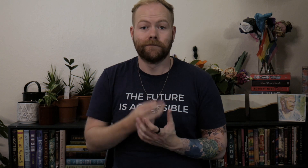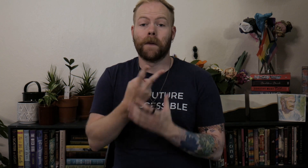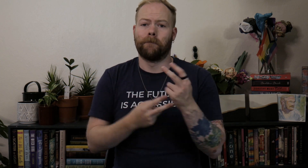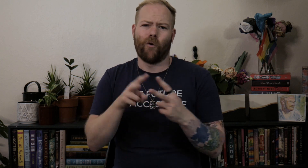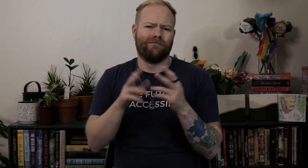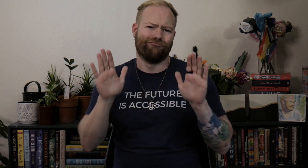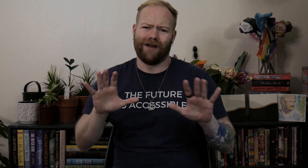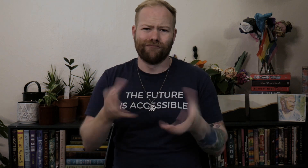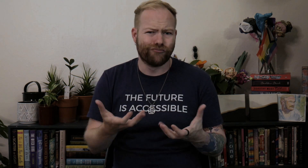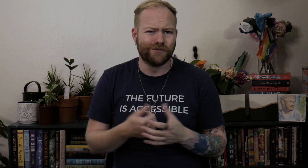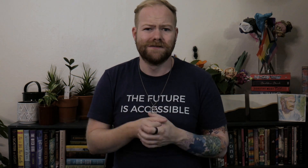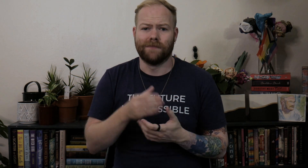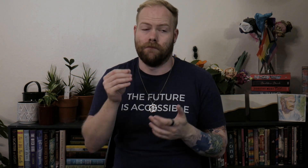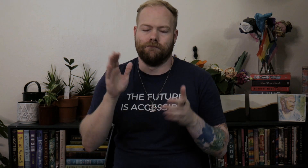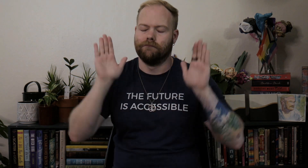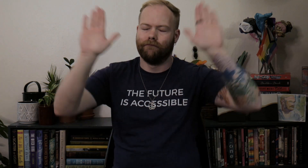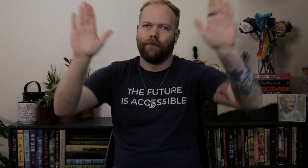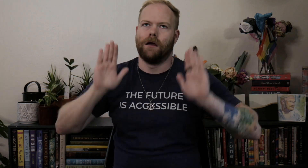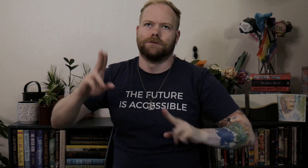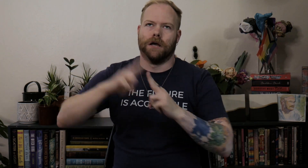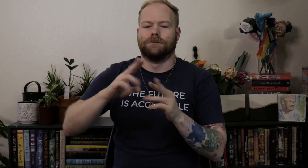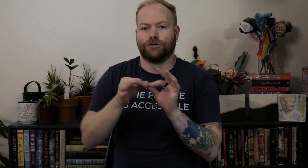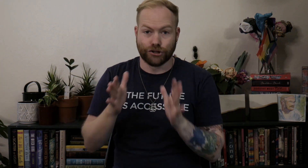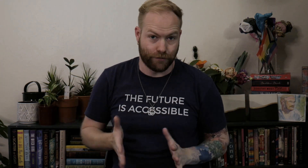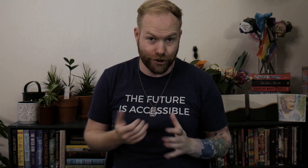Both were with great groups, and fantastic interpreters!